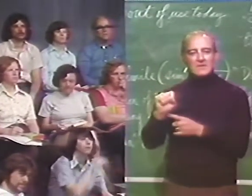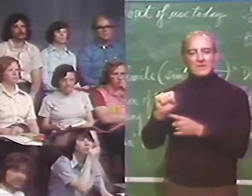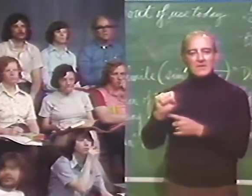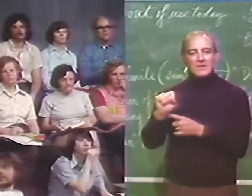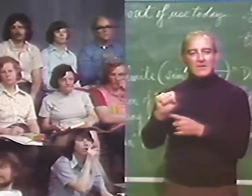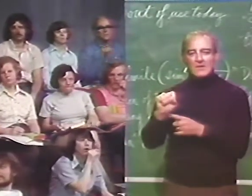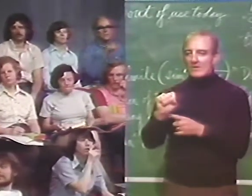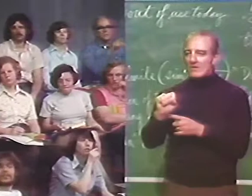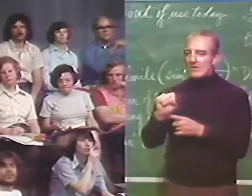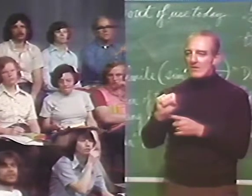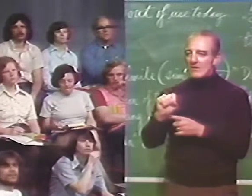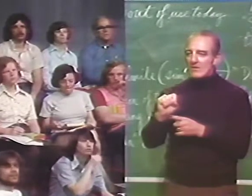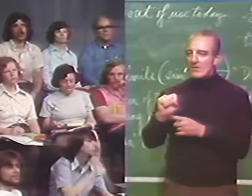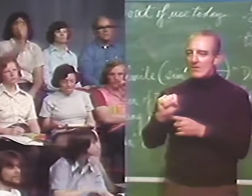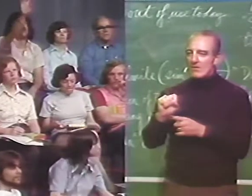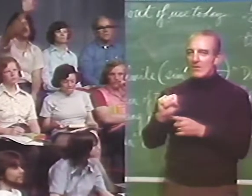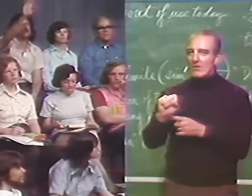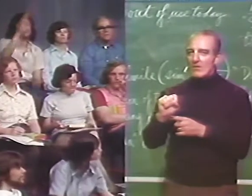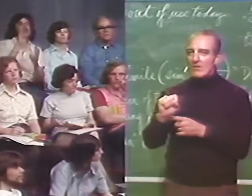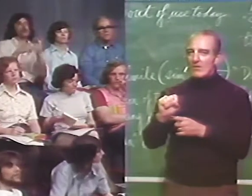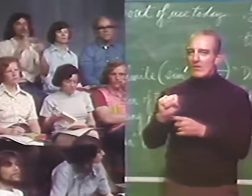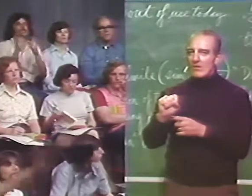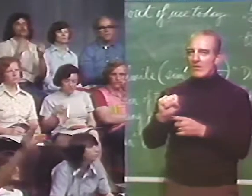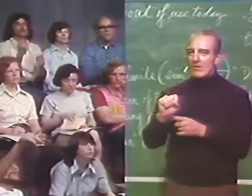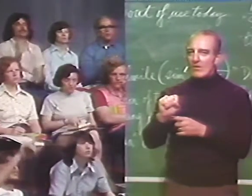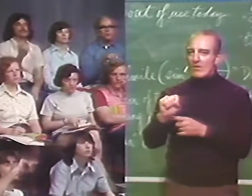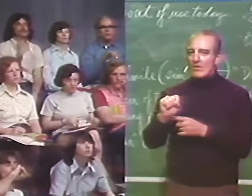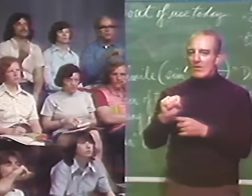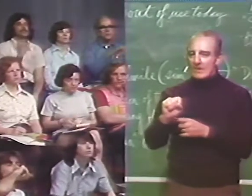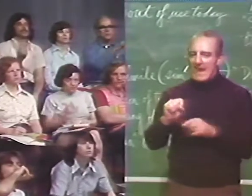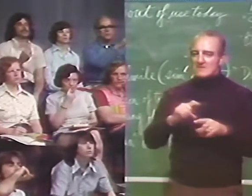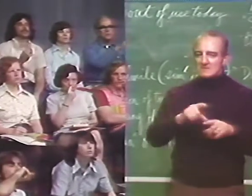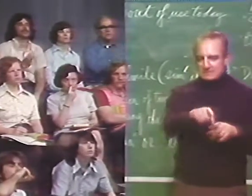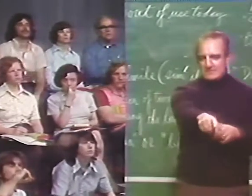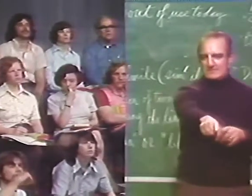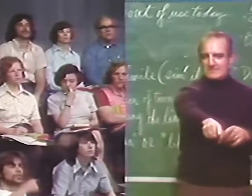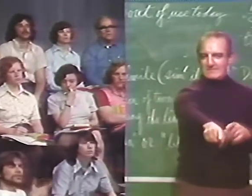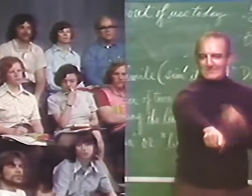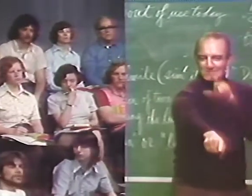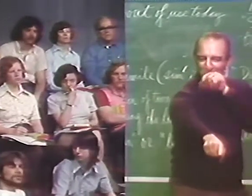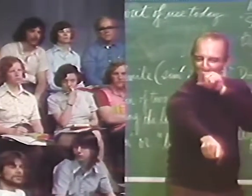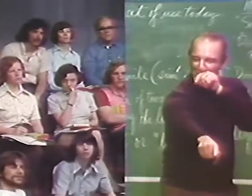WHAT FLIES? OH, THE WORLD SPINNING.